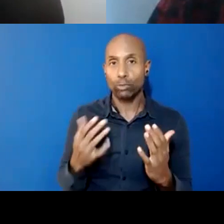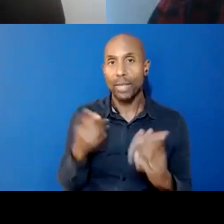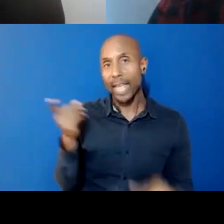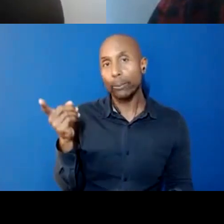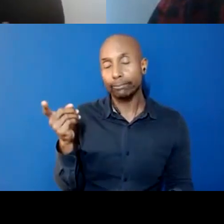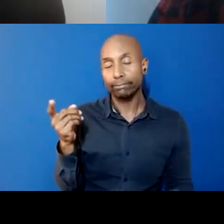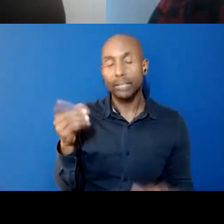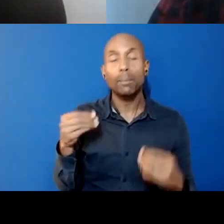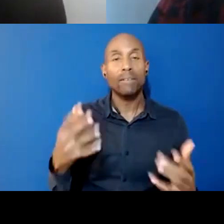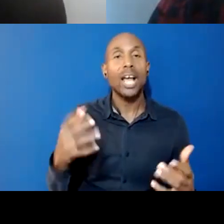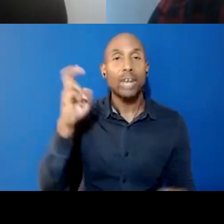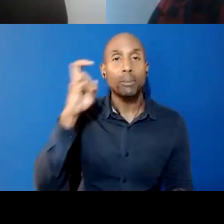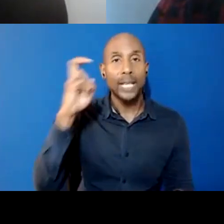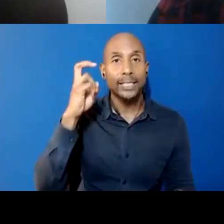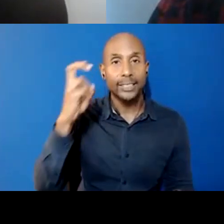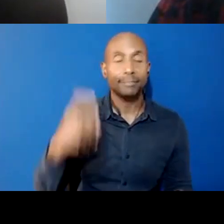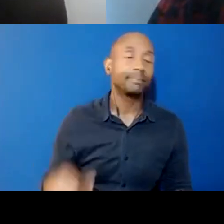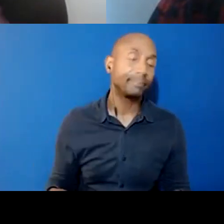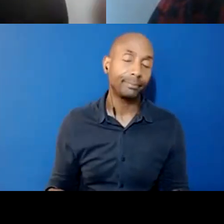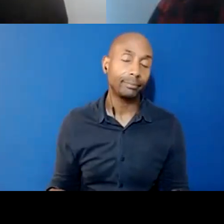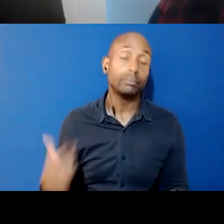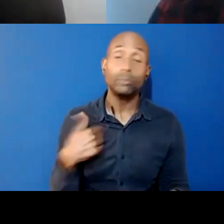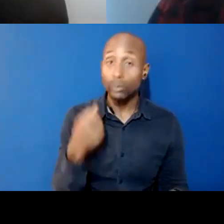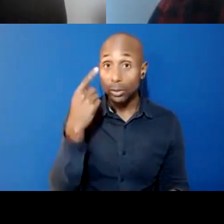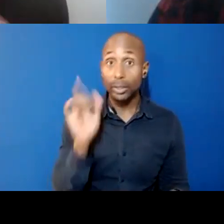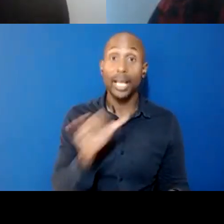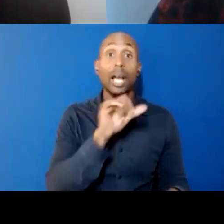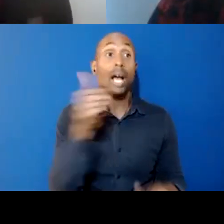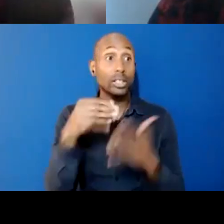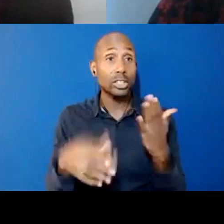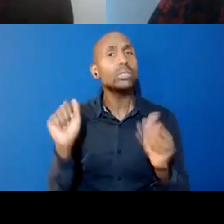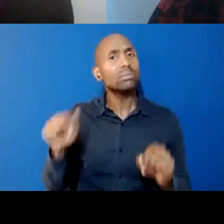We recognized that the other students would be able to walk to campus back and forth and